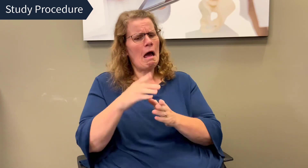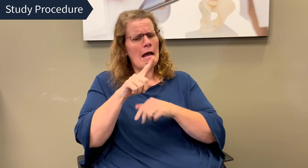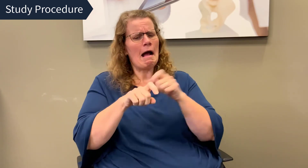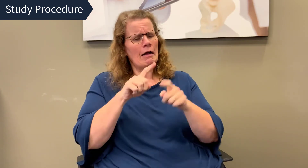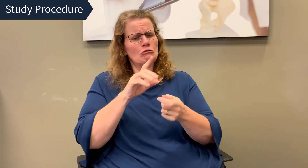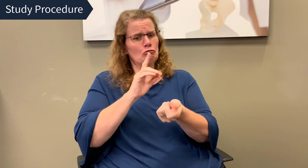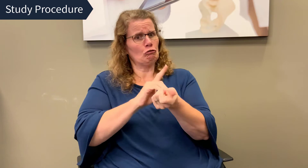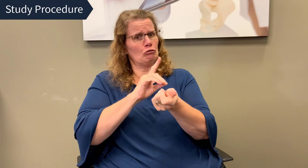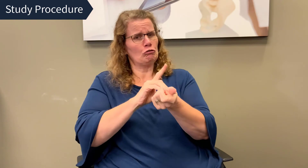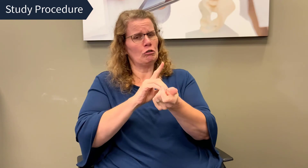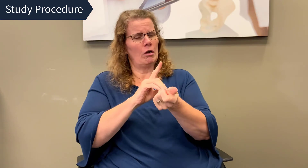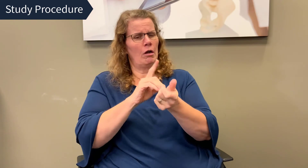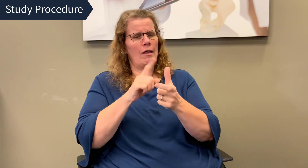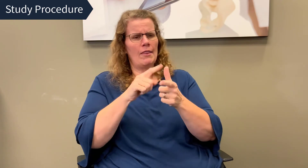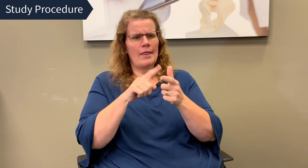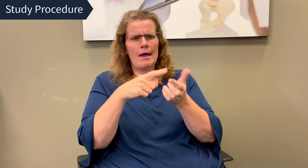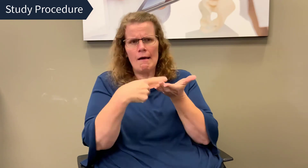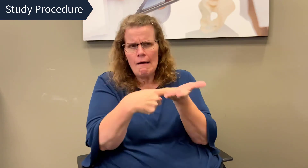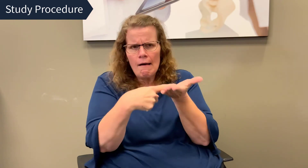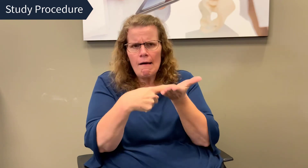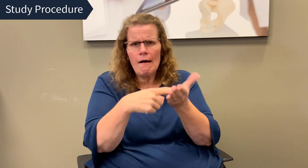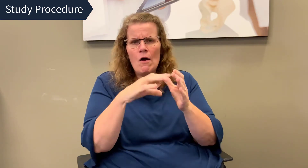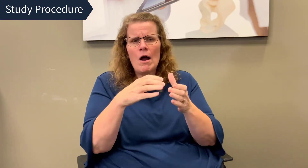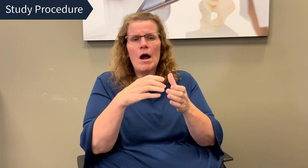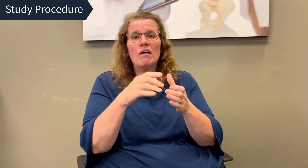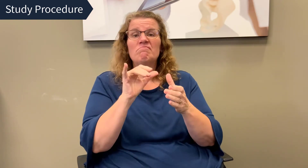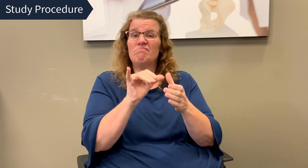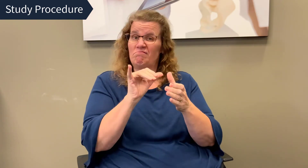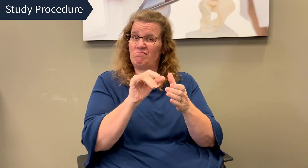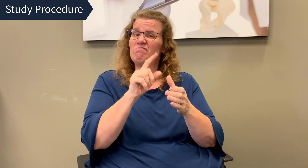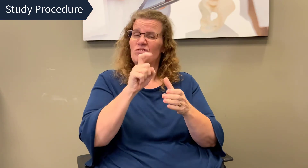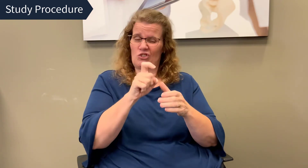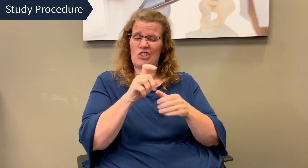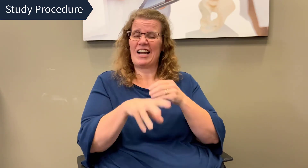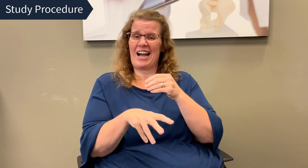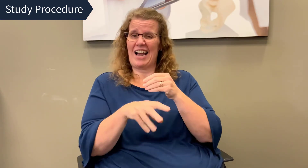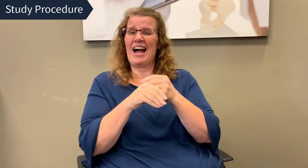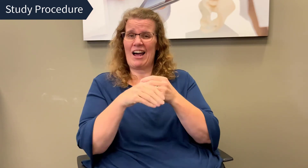we had planned to study because there were access challenges in the dental